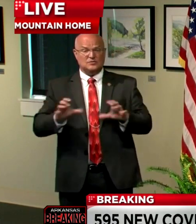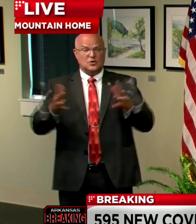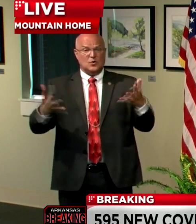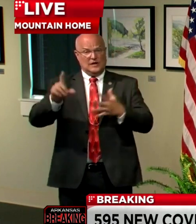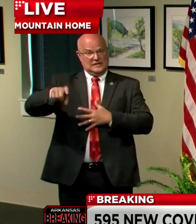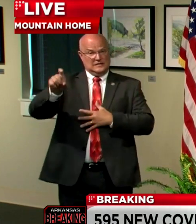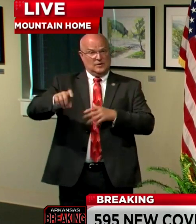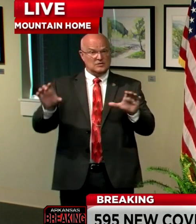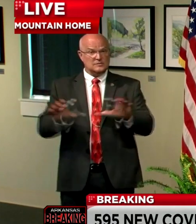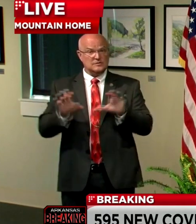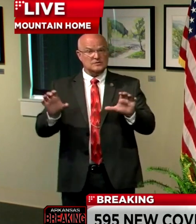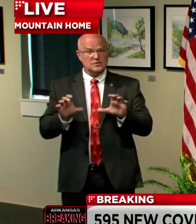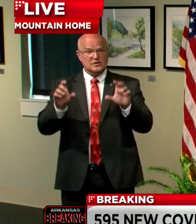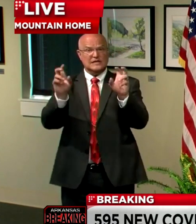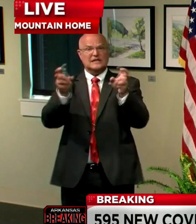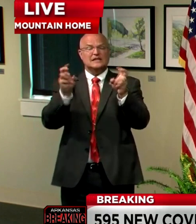Governor: I CAN'T PICK THE